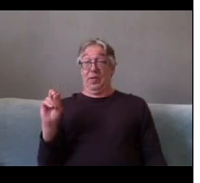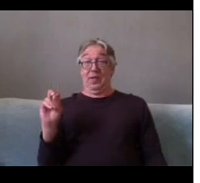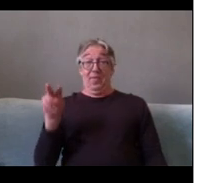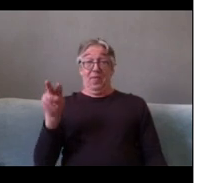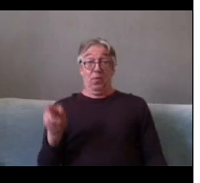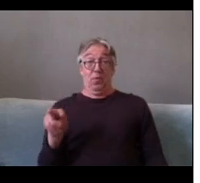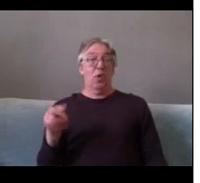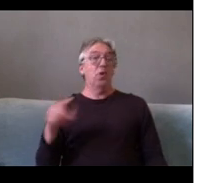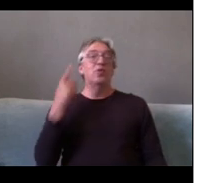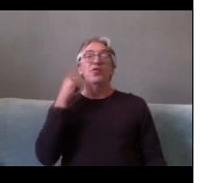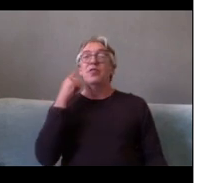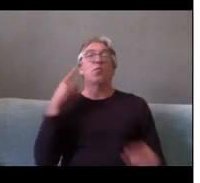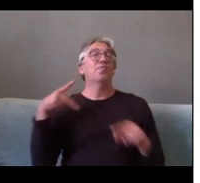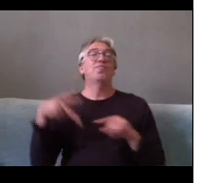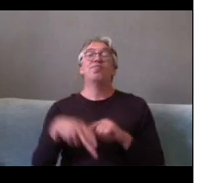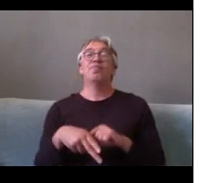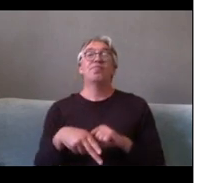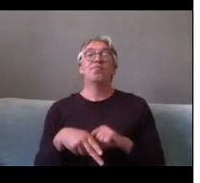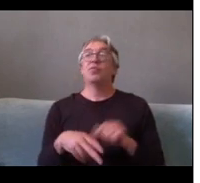Robert, I'm not hearing you anymore.